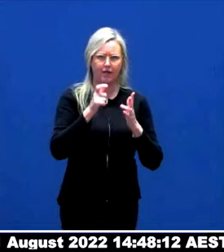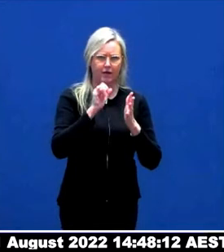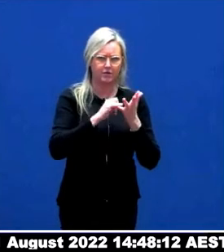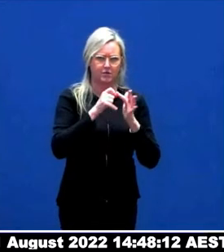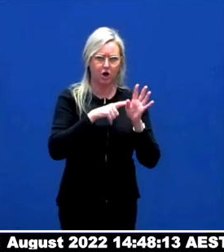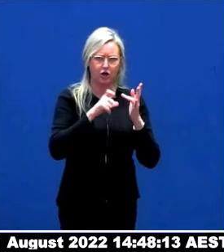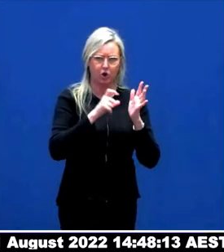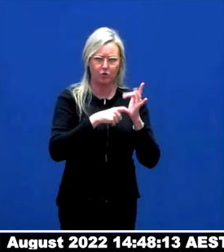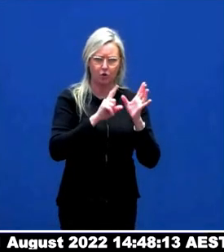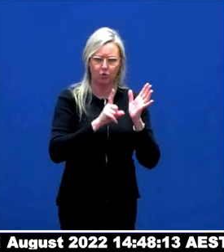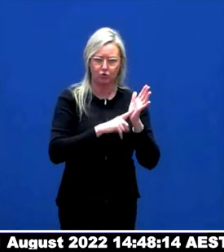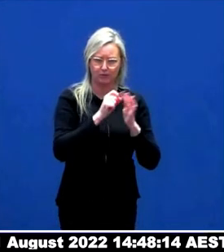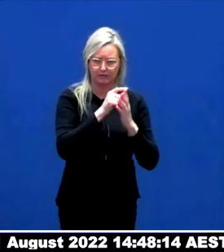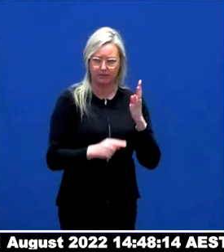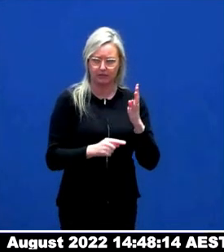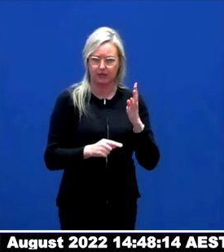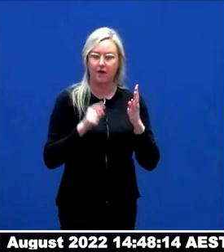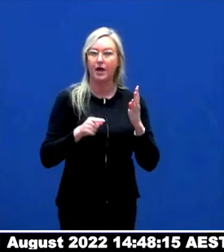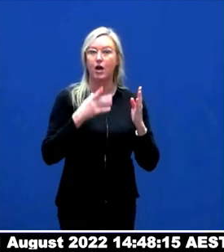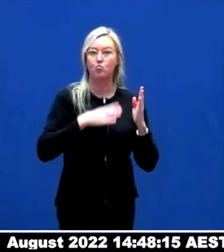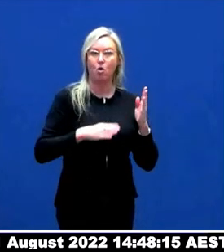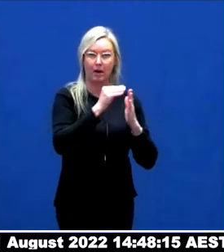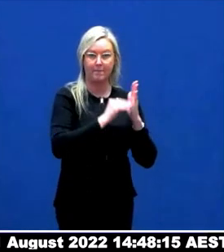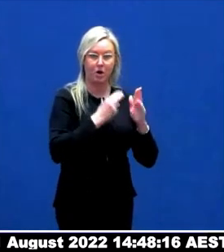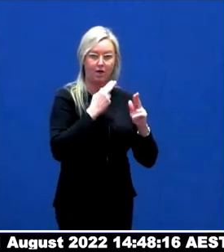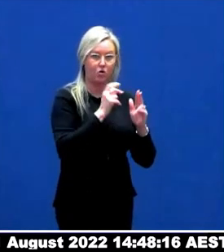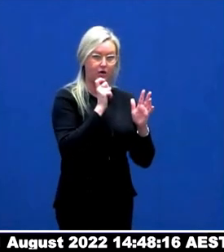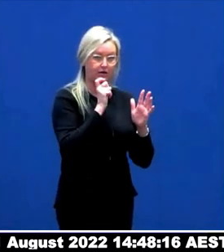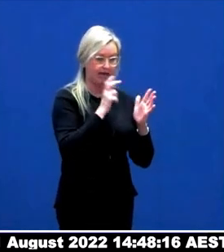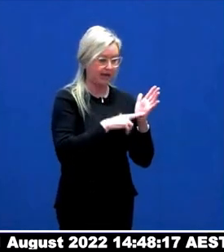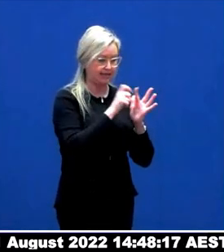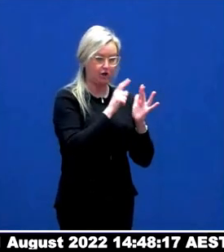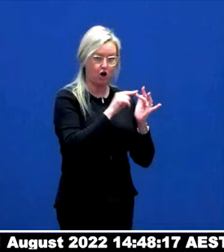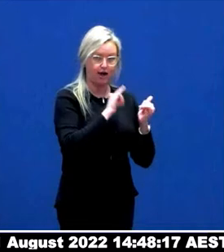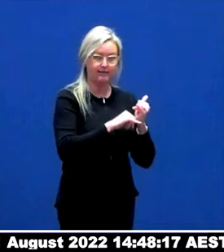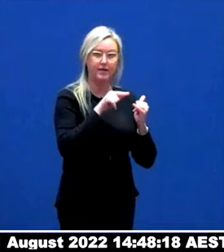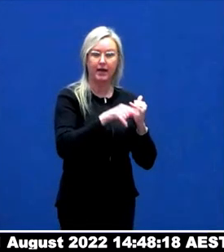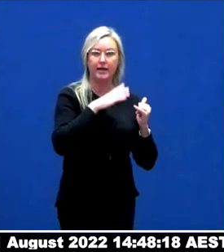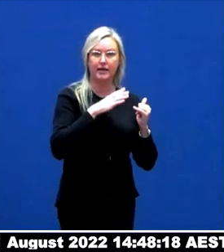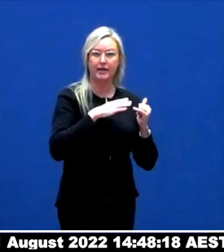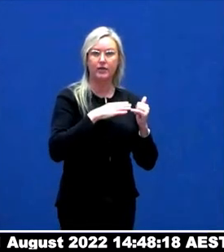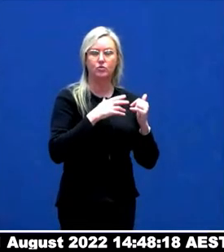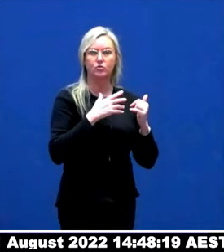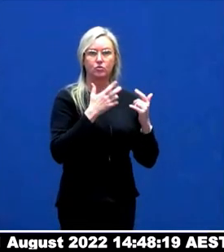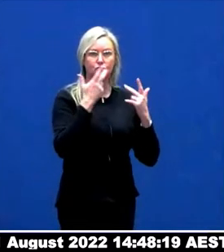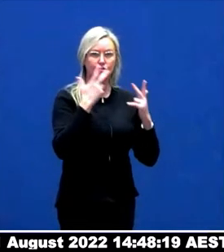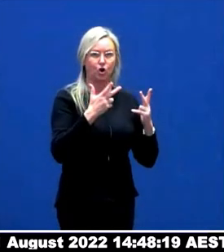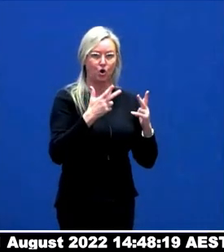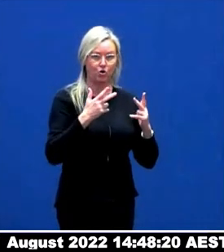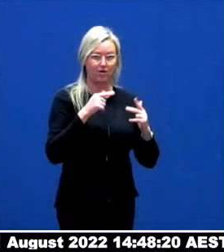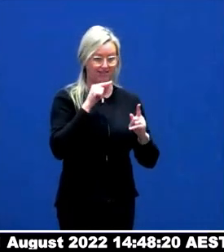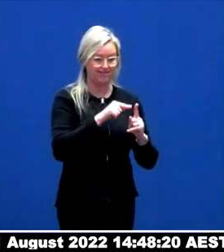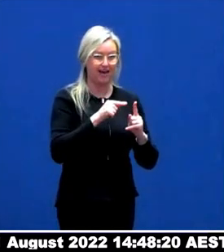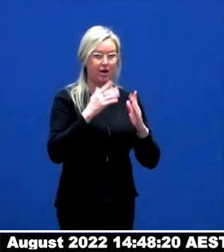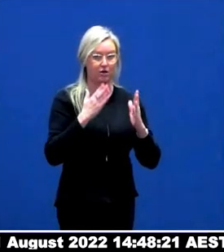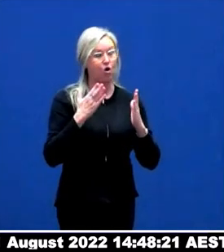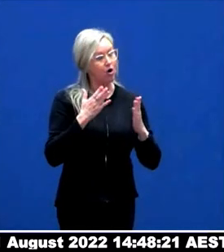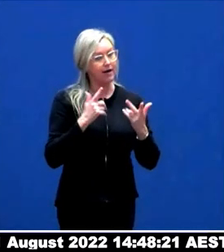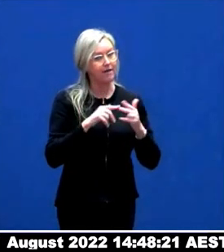the NDIS, evidence of a history of repeat homelessness may be accepted by the NDIA in